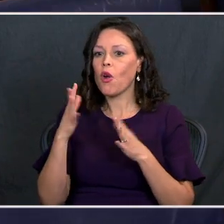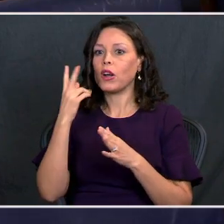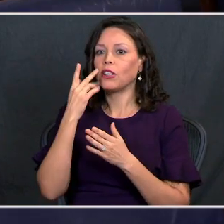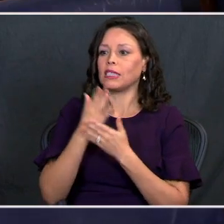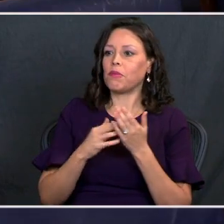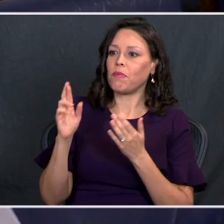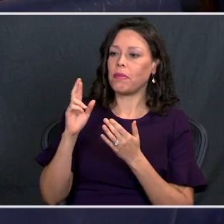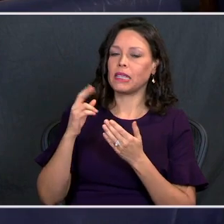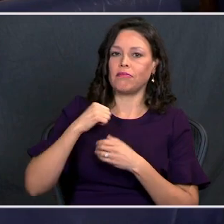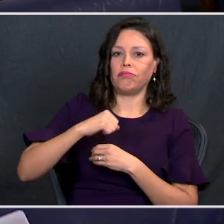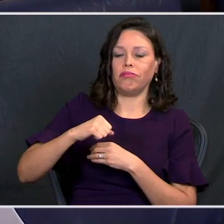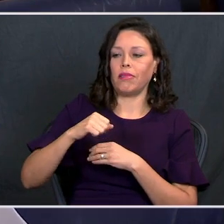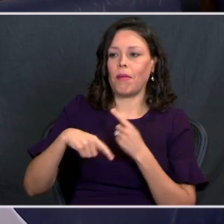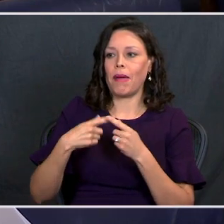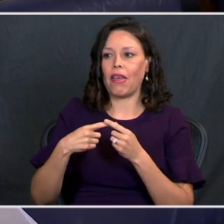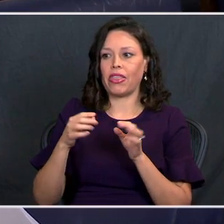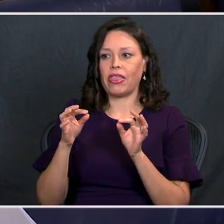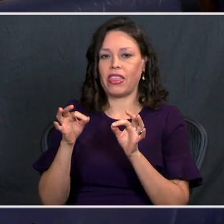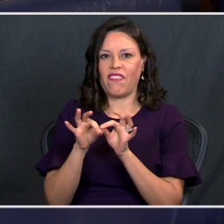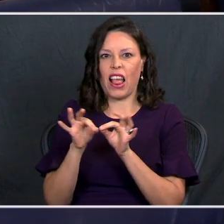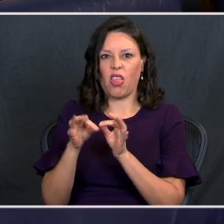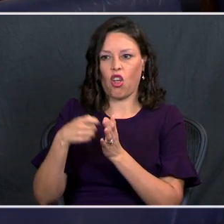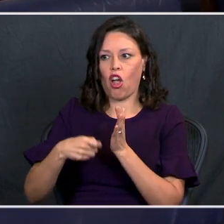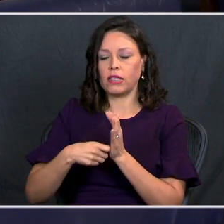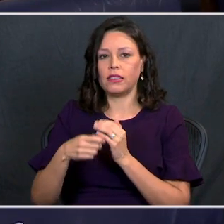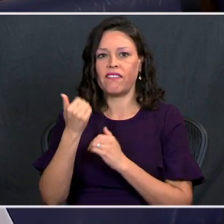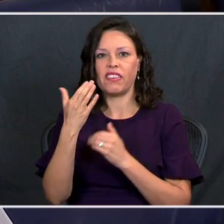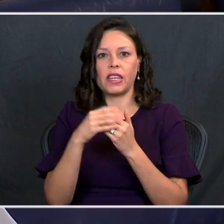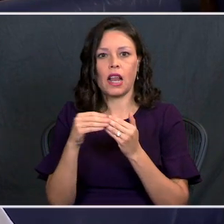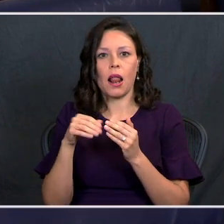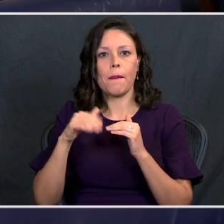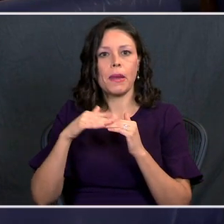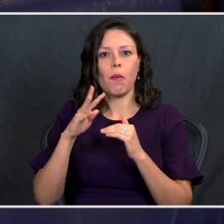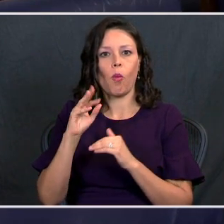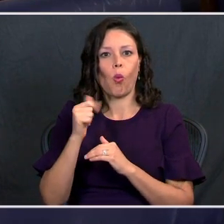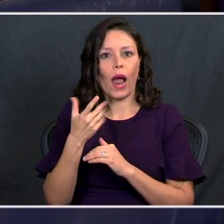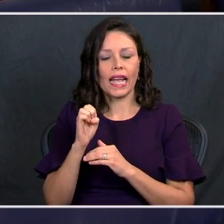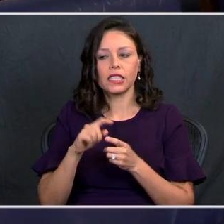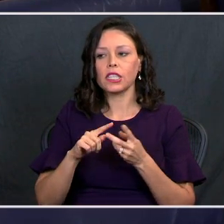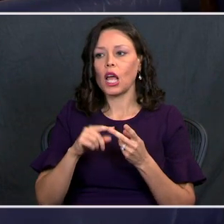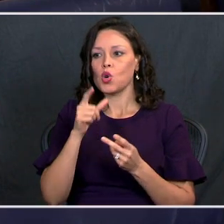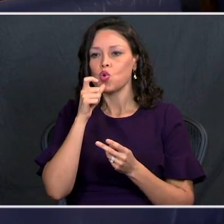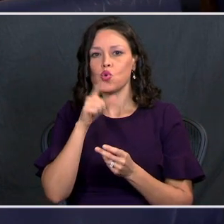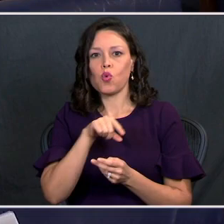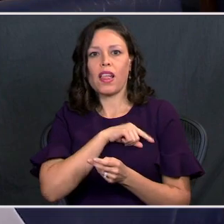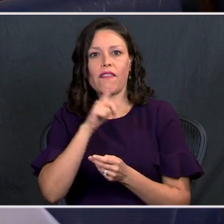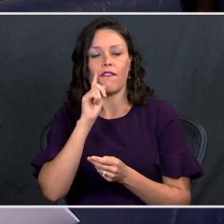pushing back on the price tag, the $15 minimum wage, and who is qualifying for these stimulus checks.